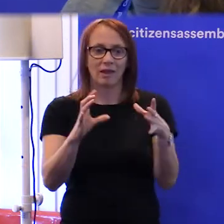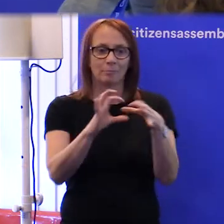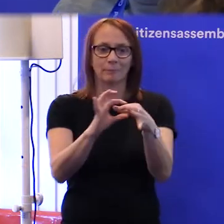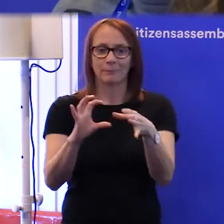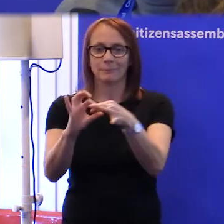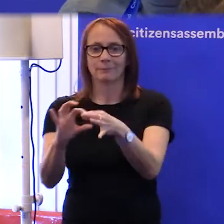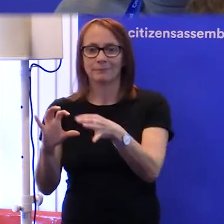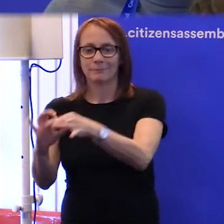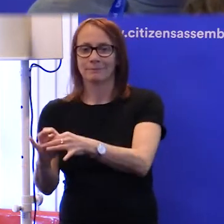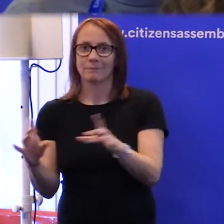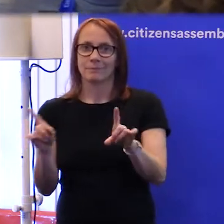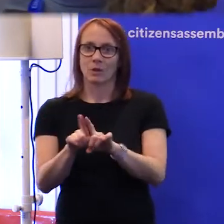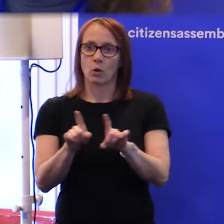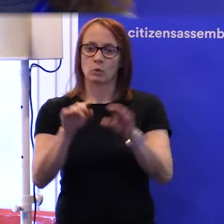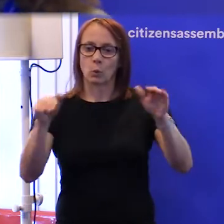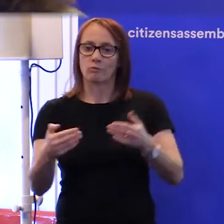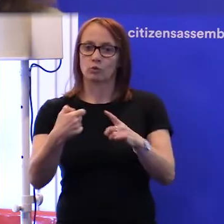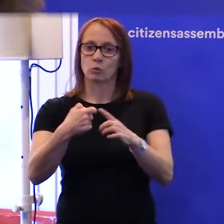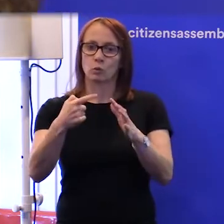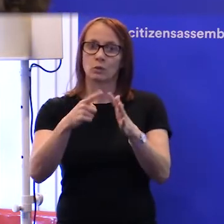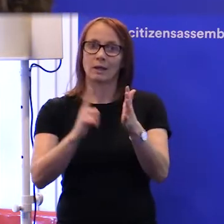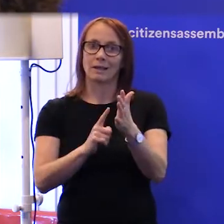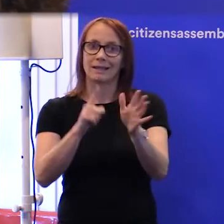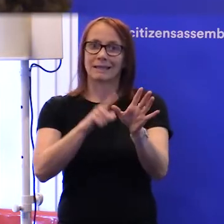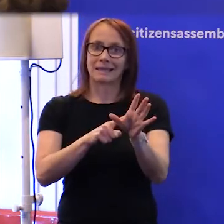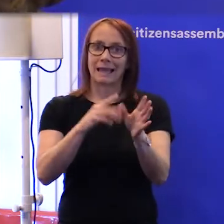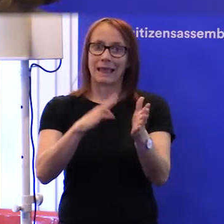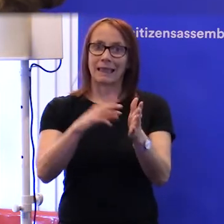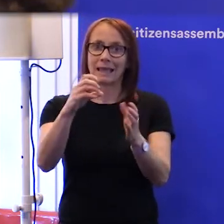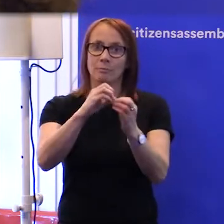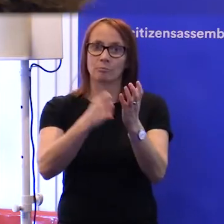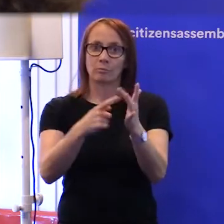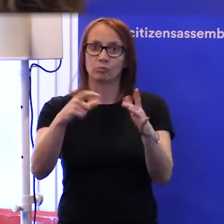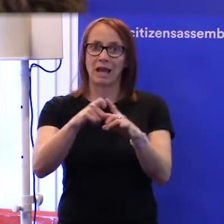evening but I'd also like to introduce Kelly McBride who will be where's Kelly